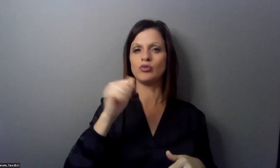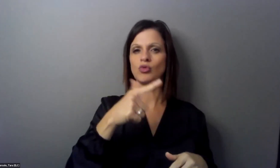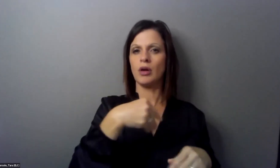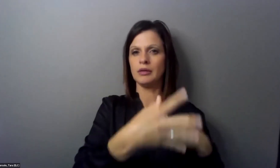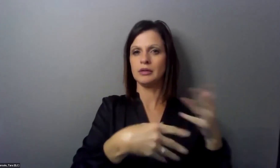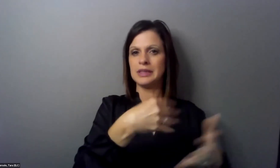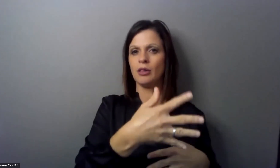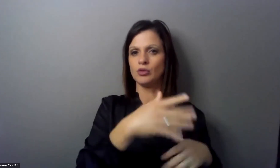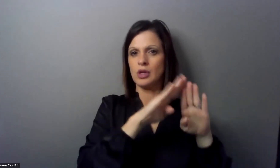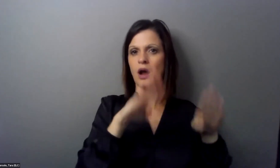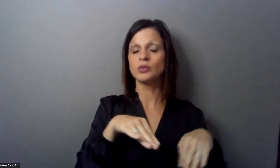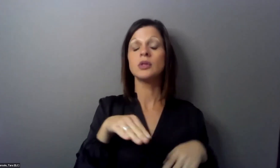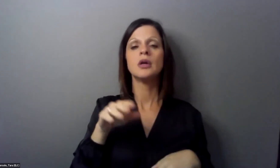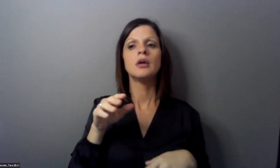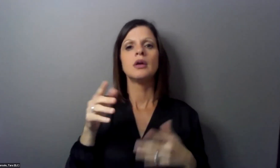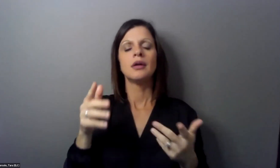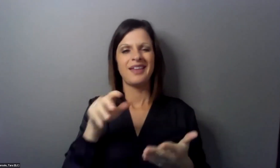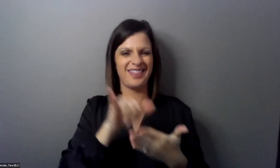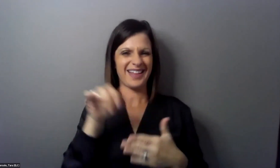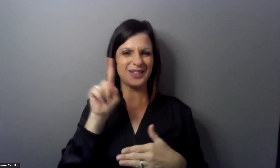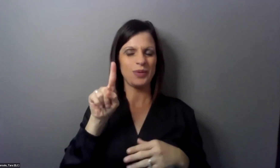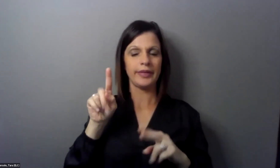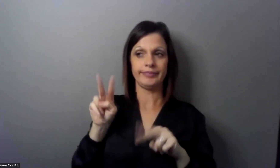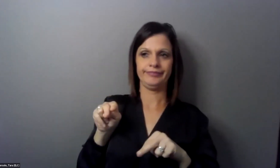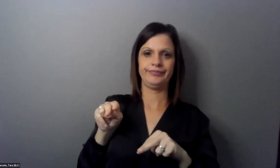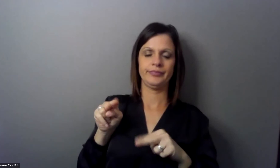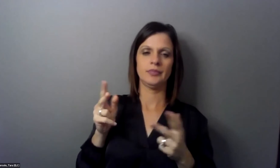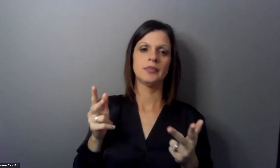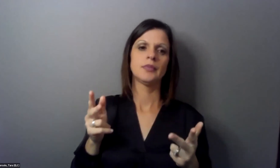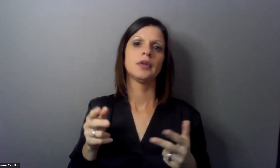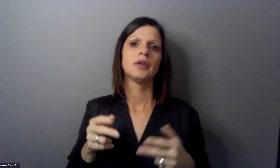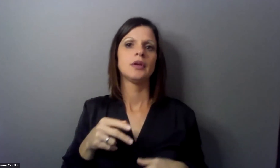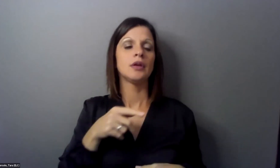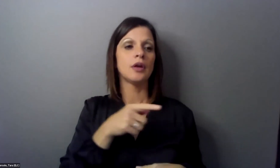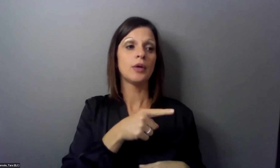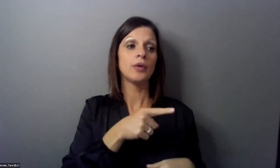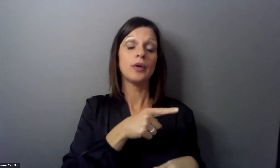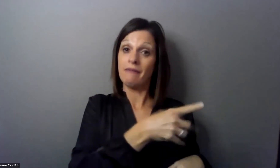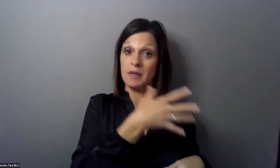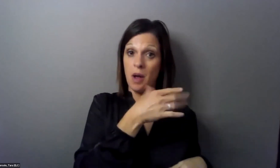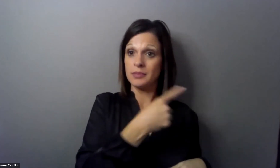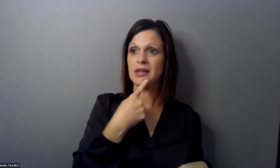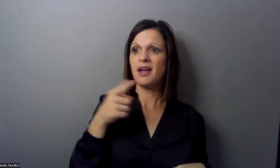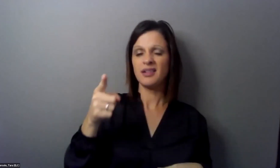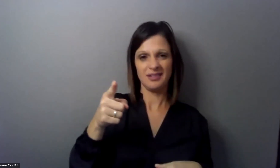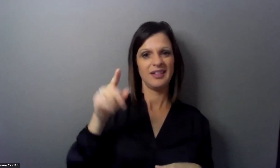so and so's mom is saying little Johnny is doing good and he's going to the Suboxone clinic but yet